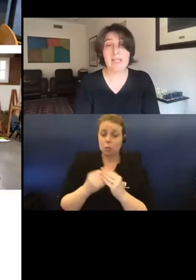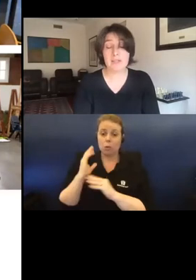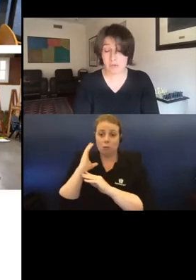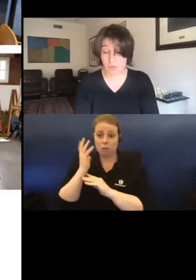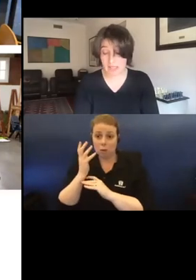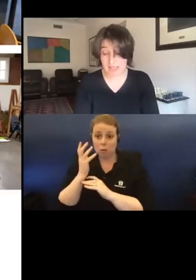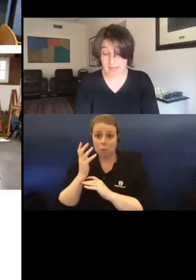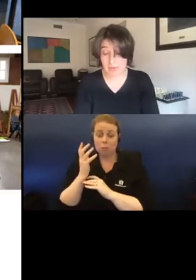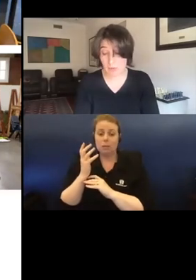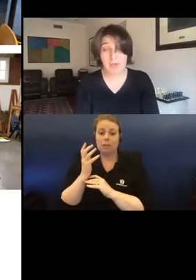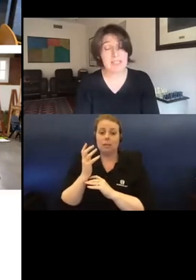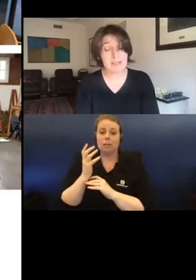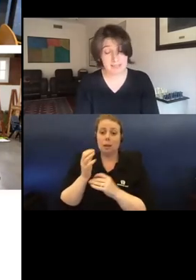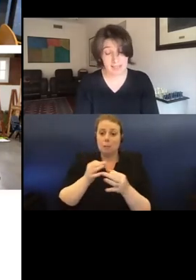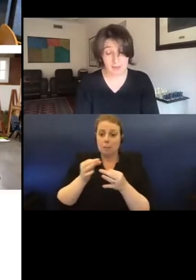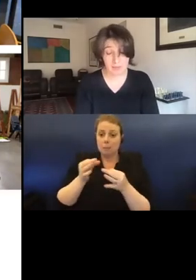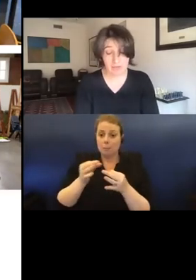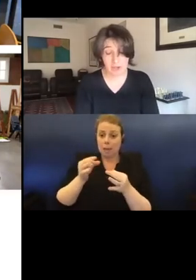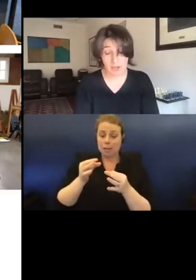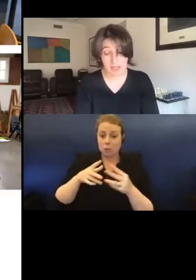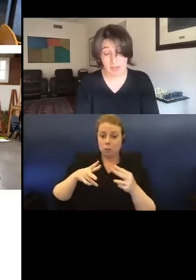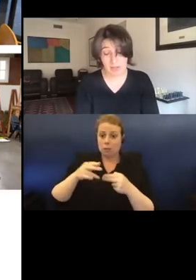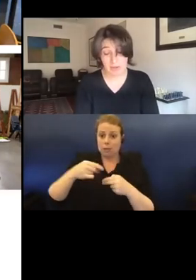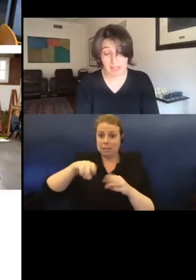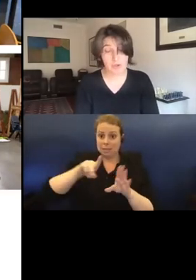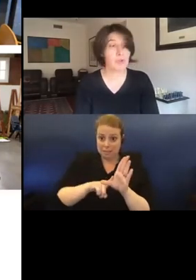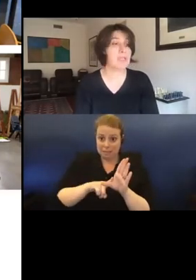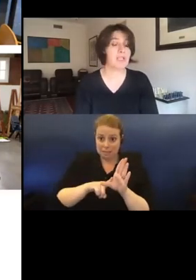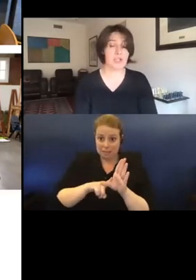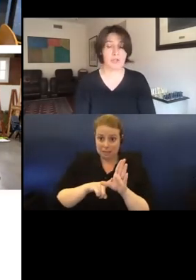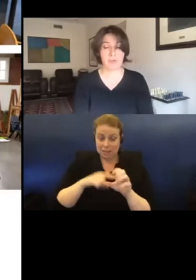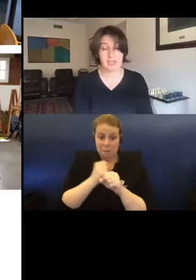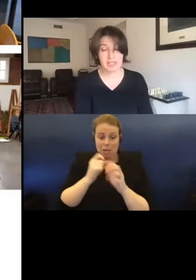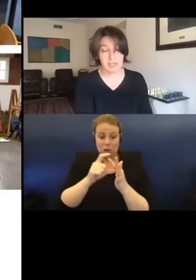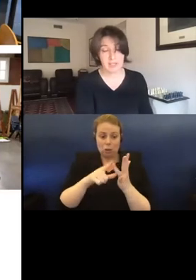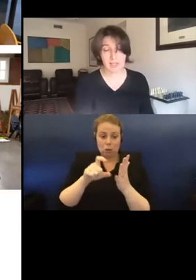to release to be released this year eventually creating documentation of a particular time